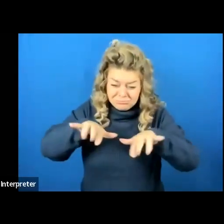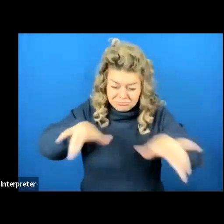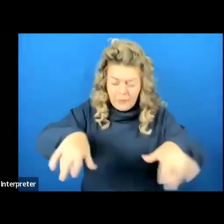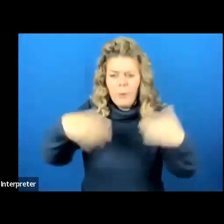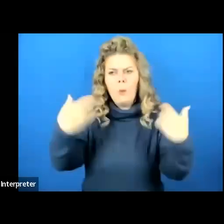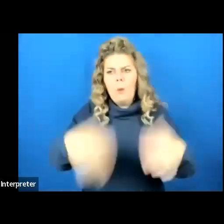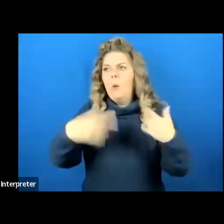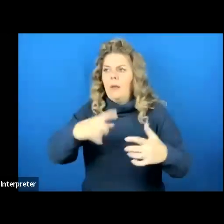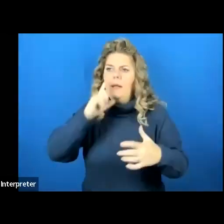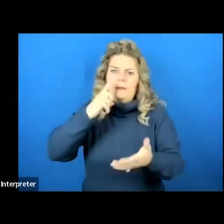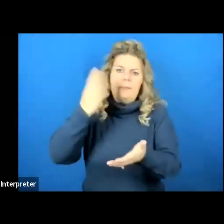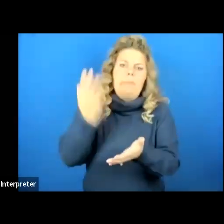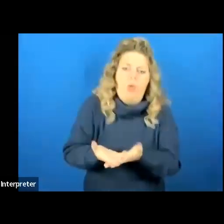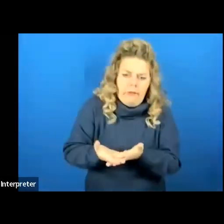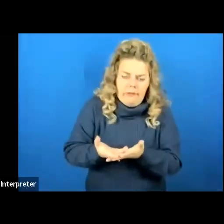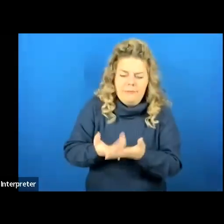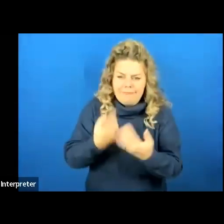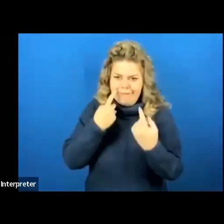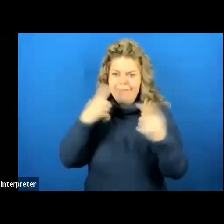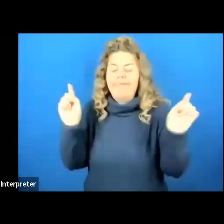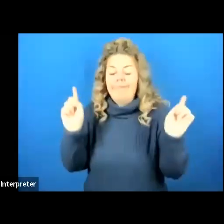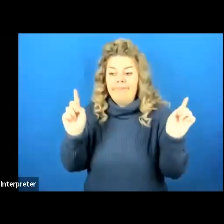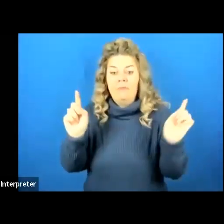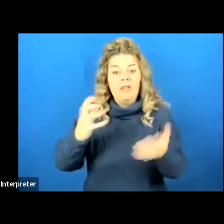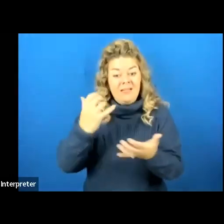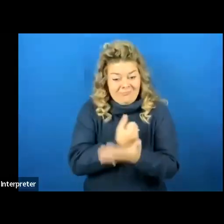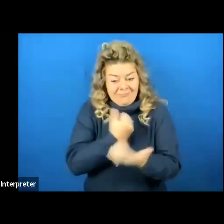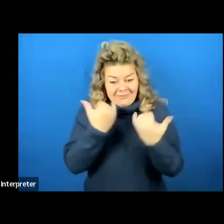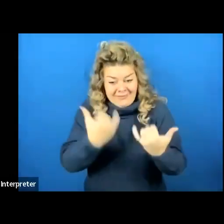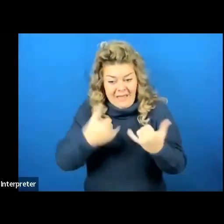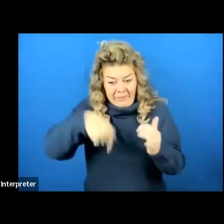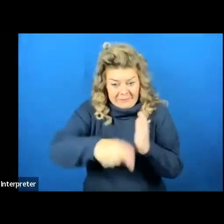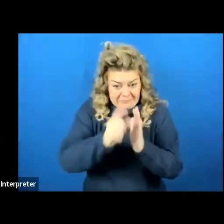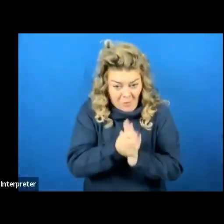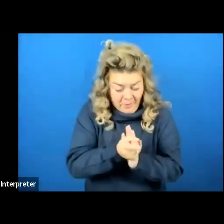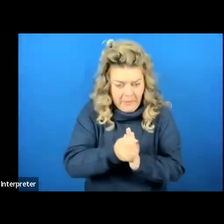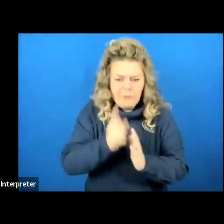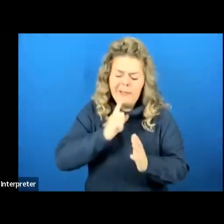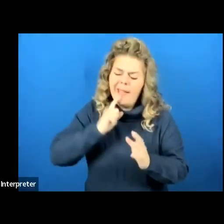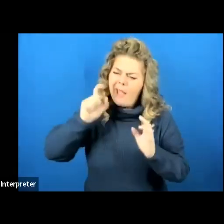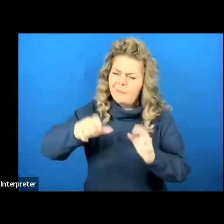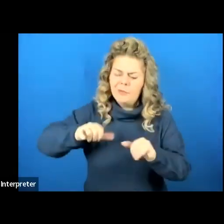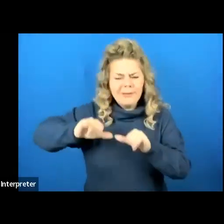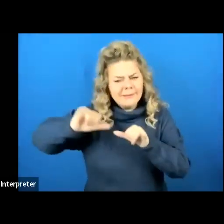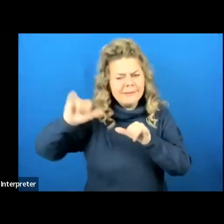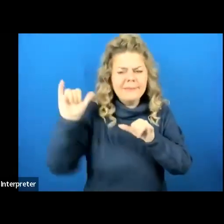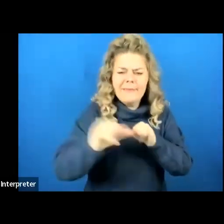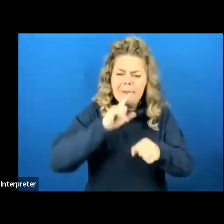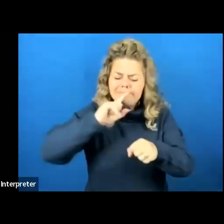These moments call for us to stand firm in our commitment to academic excellence